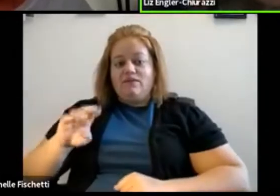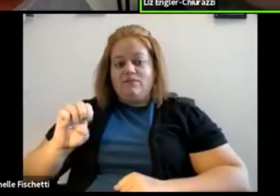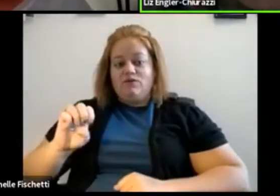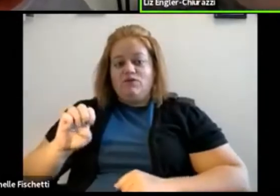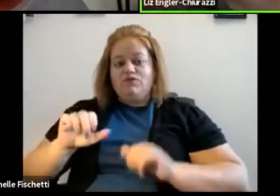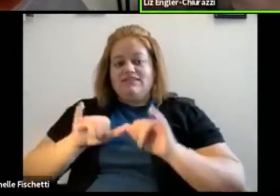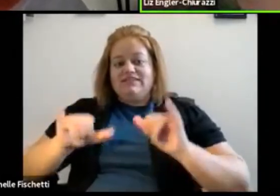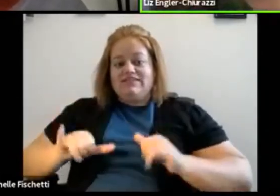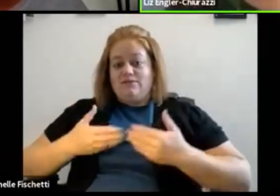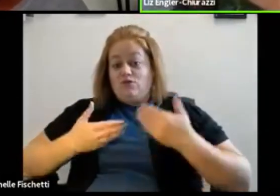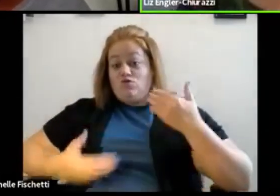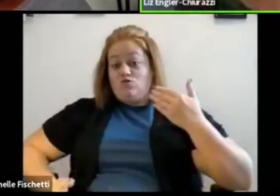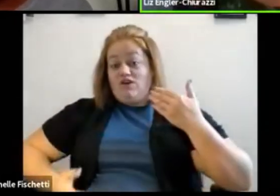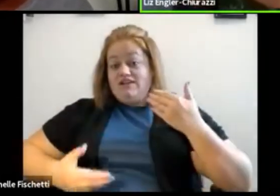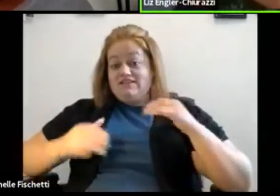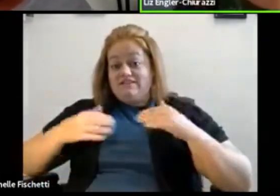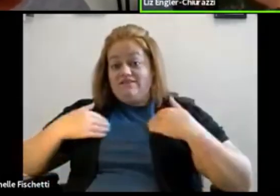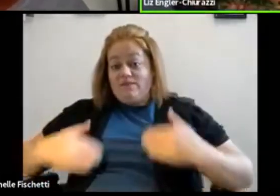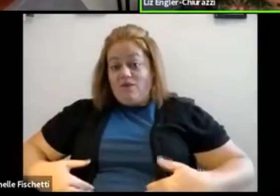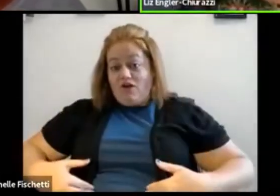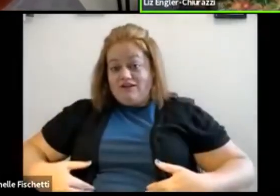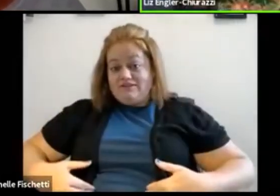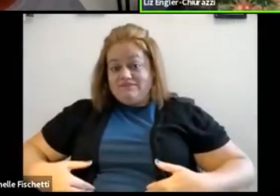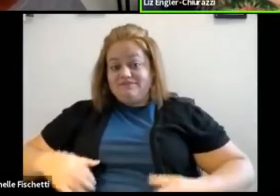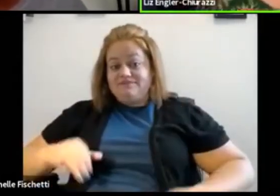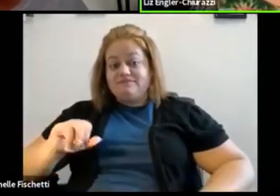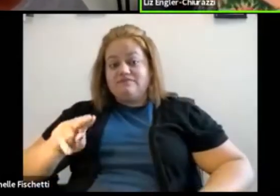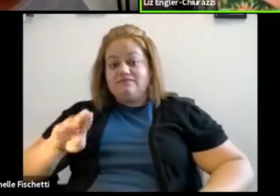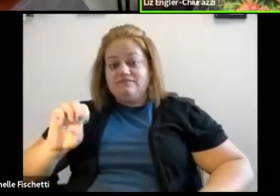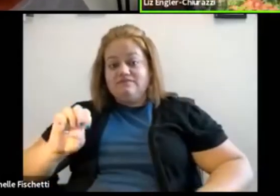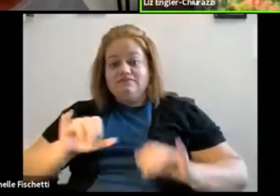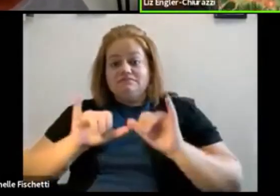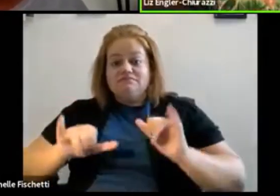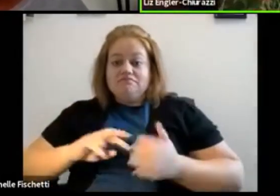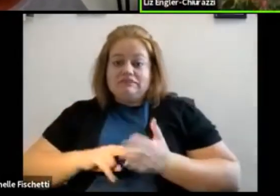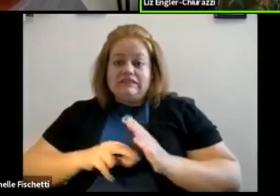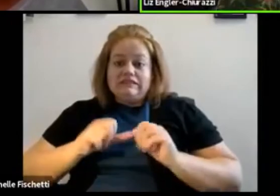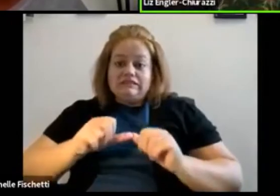and the immune system being what keeps you healthy in case you get infected